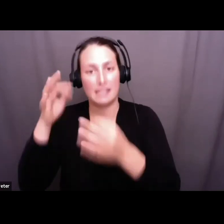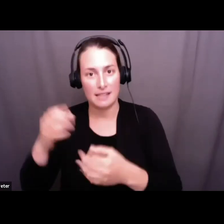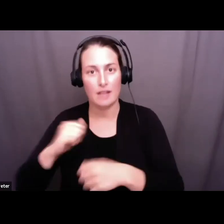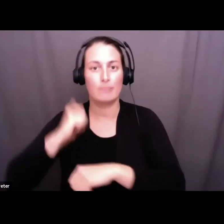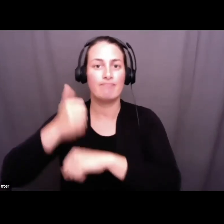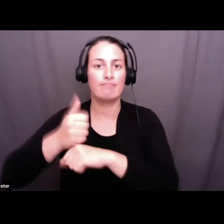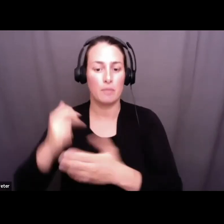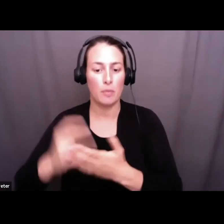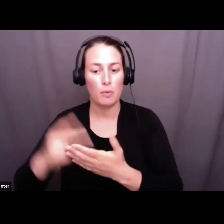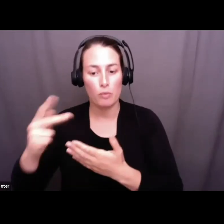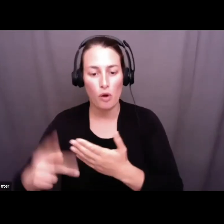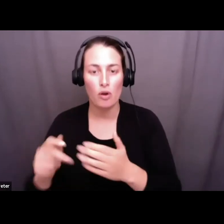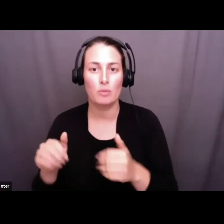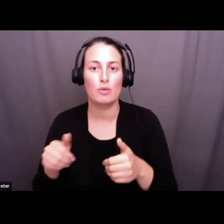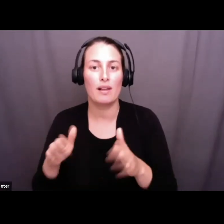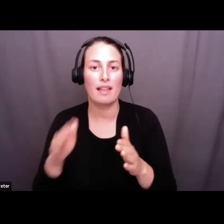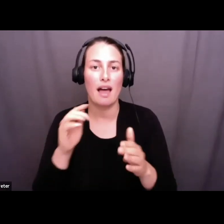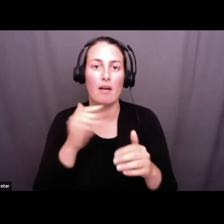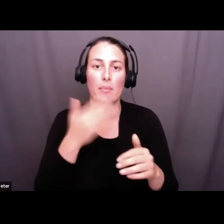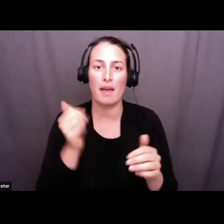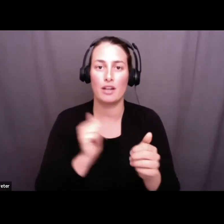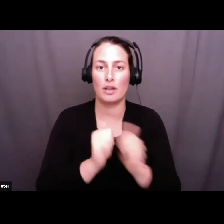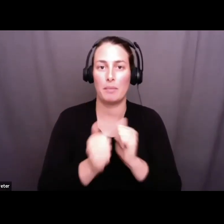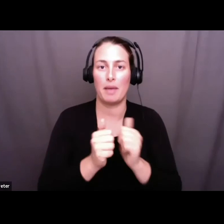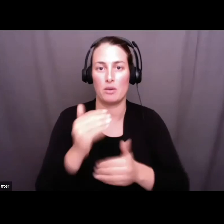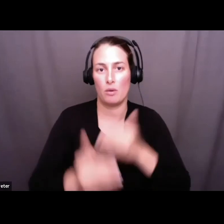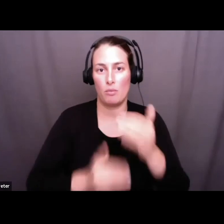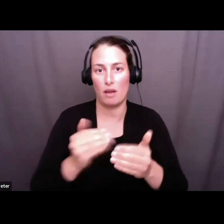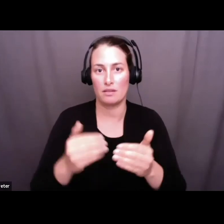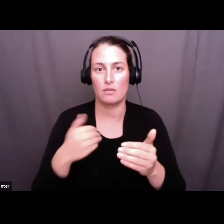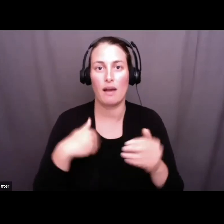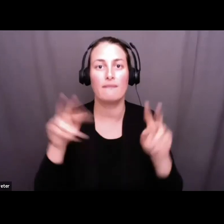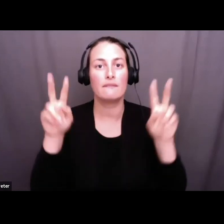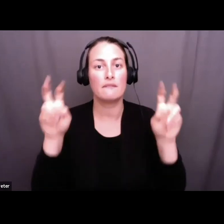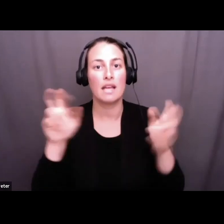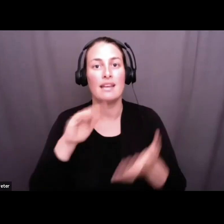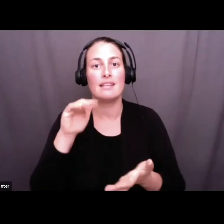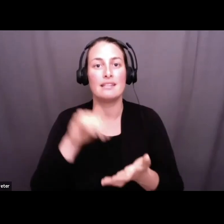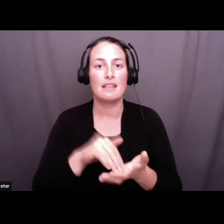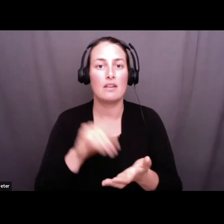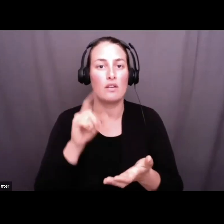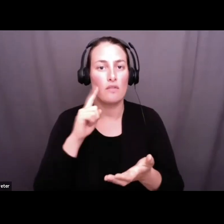a competitive process to create Centers of Excellence at a number of universities and